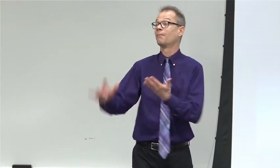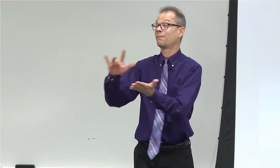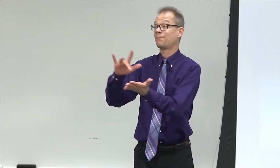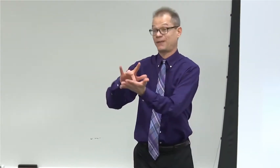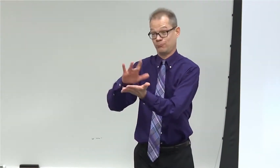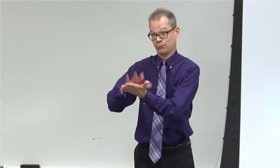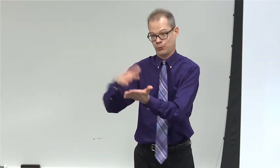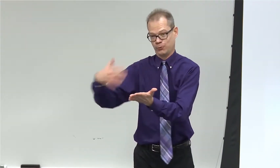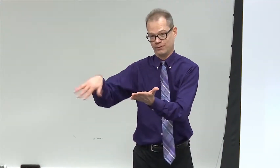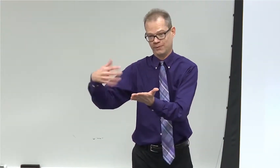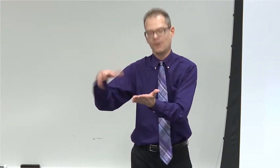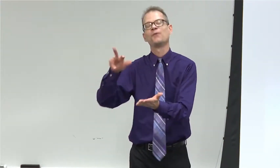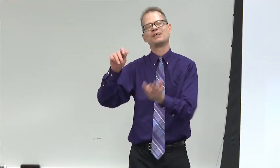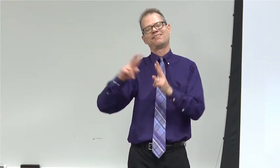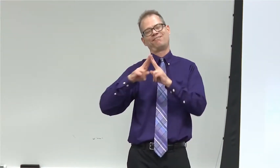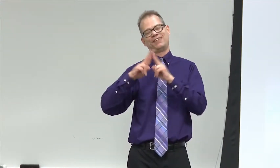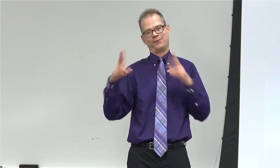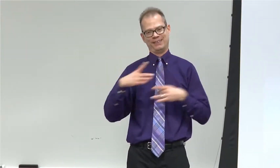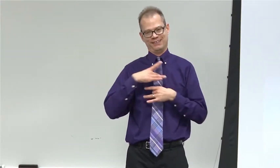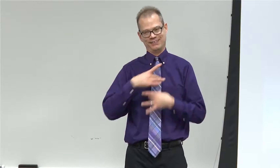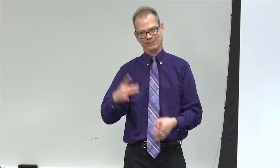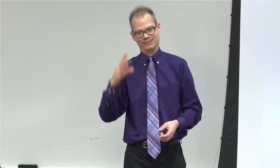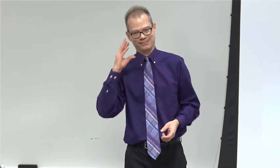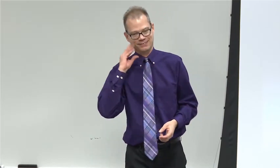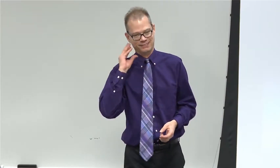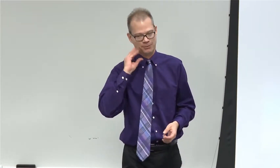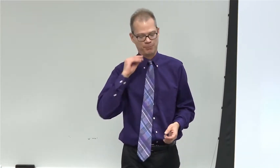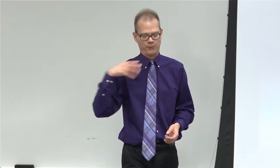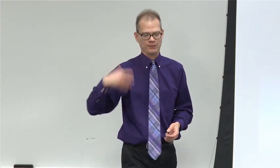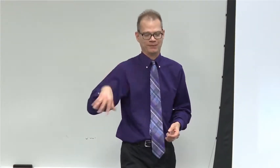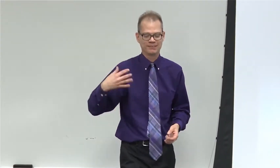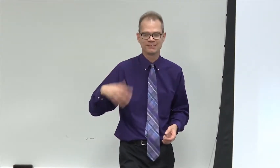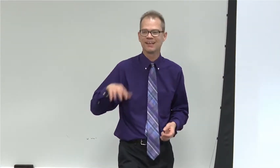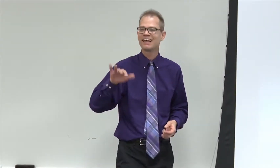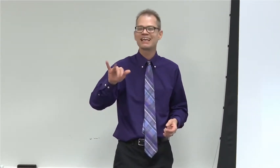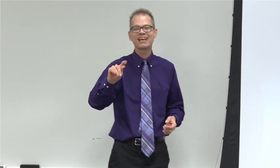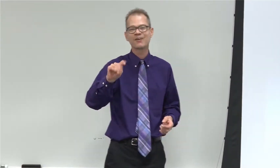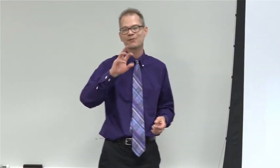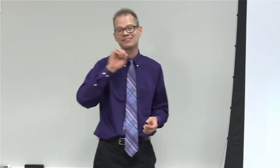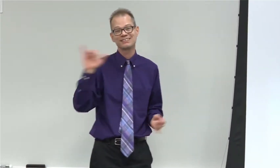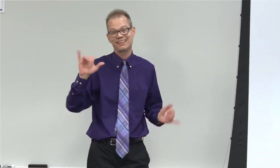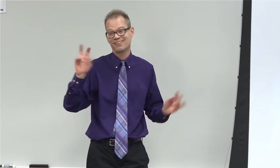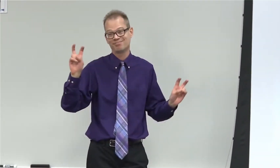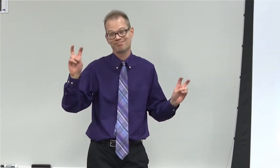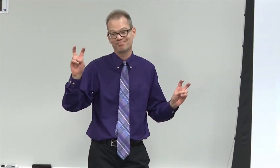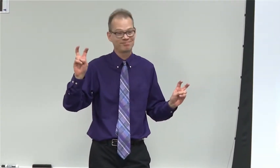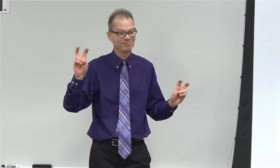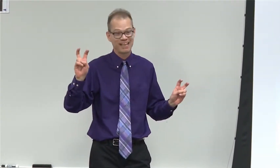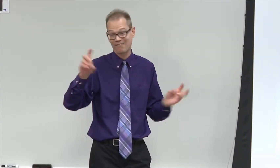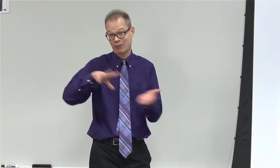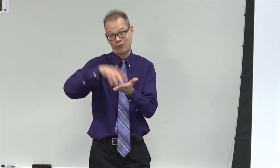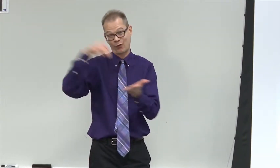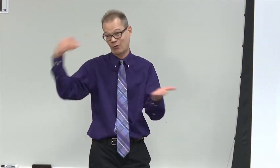Now, medical school was very... a very interesting experience. It was like they say, you know,